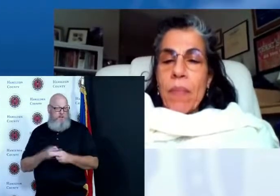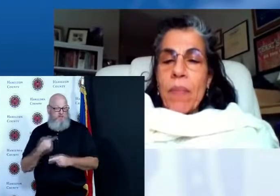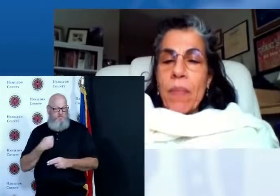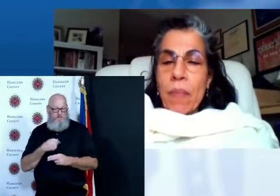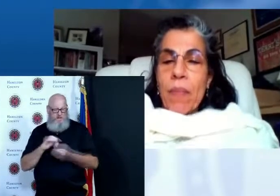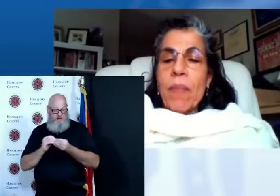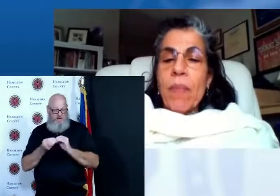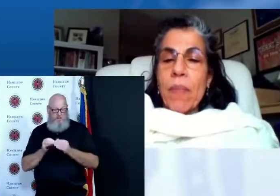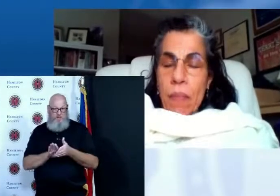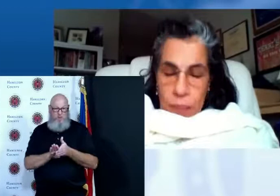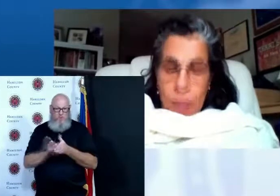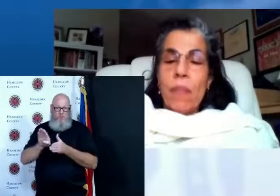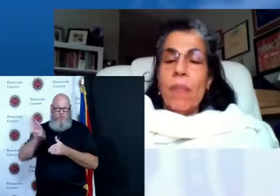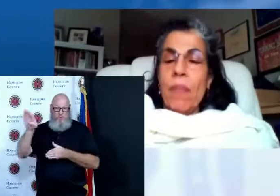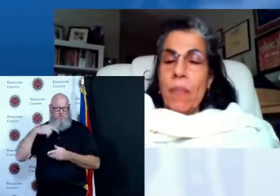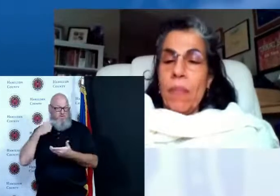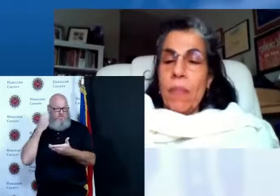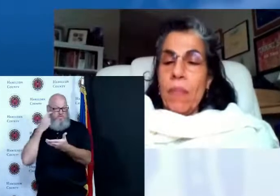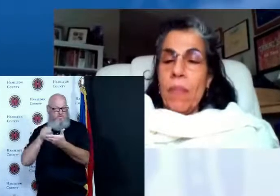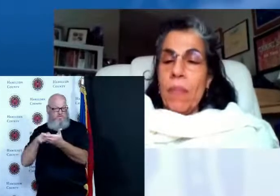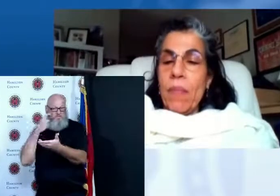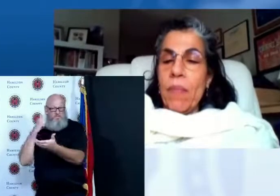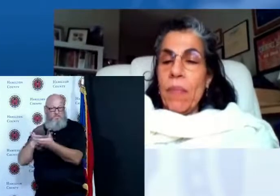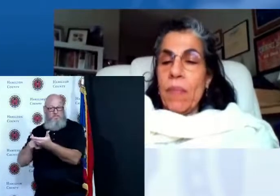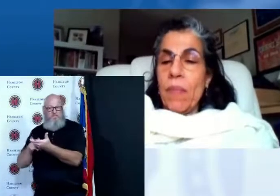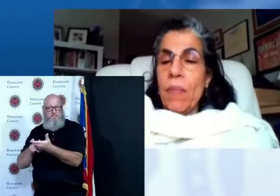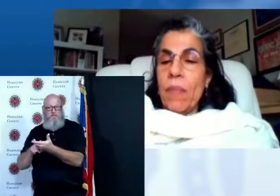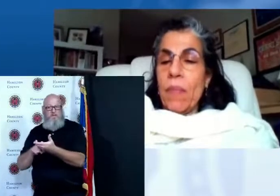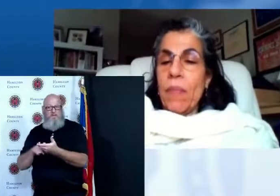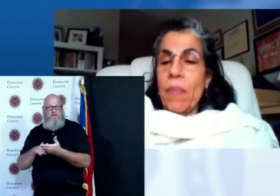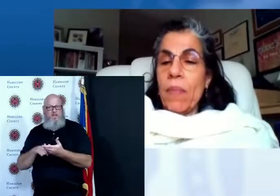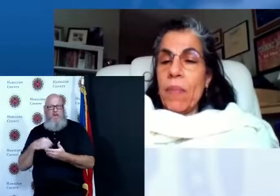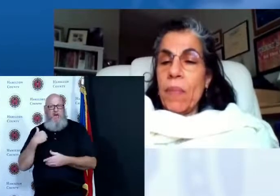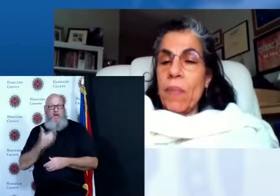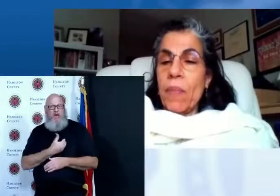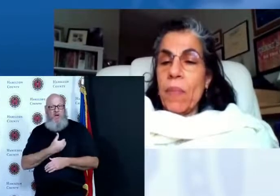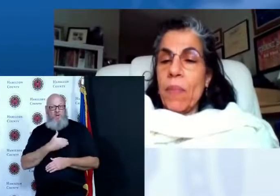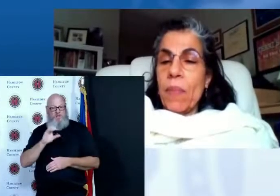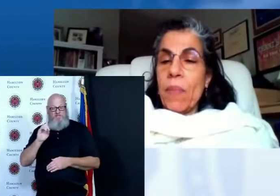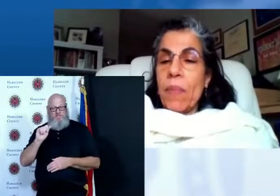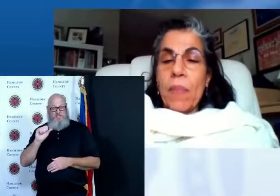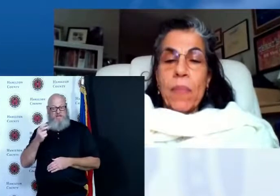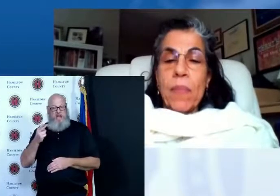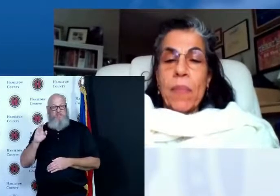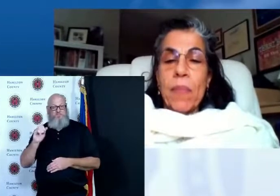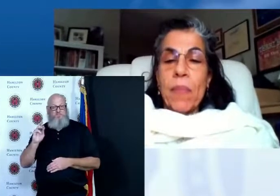in that direction overall though we as a county with some of our hospitalization numbers have not